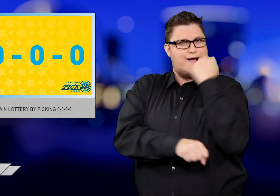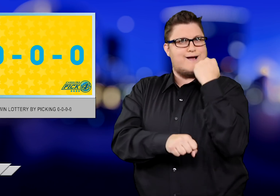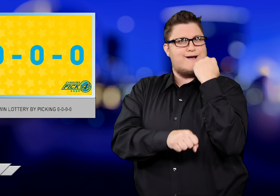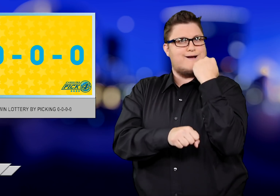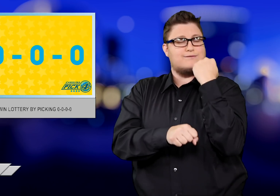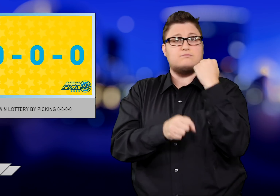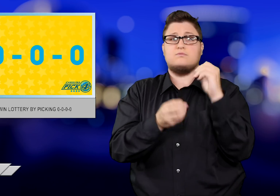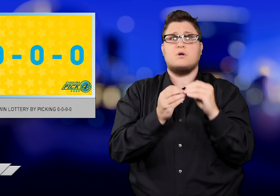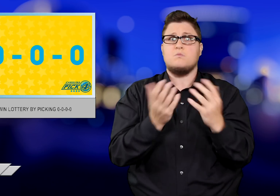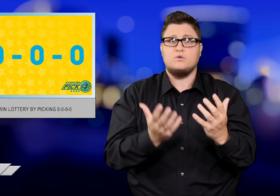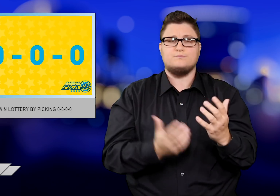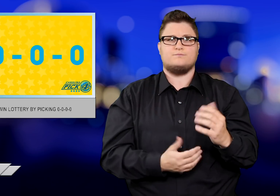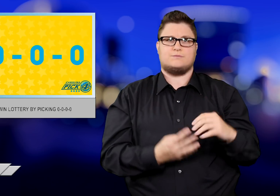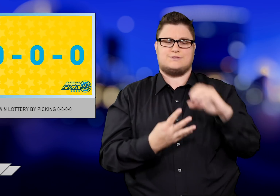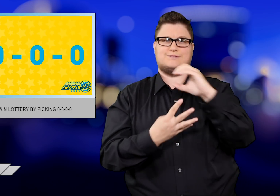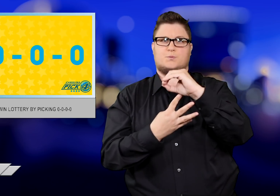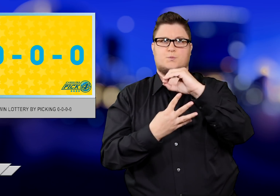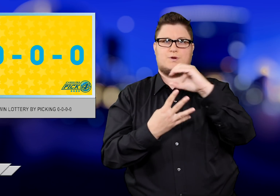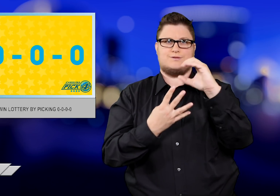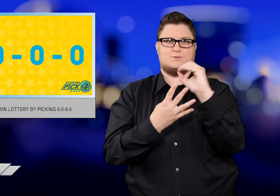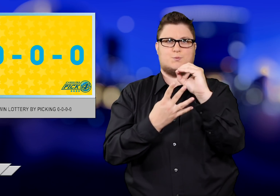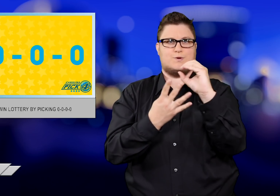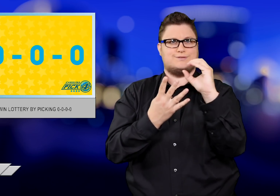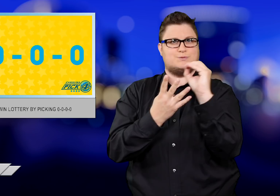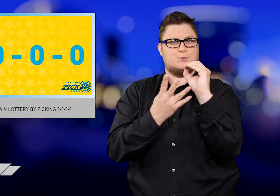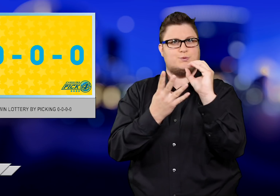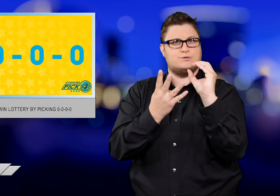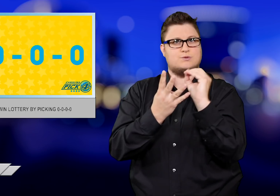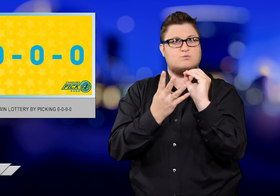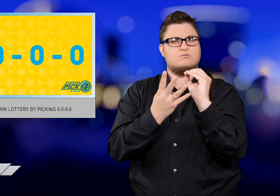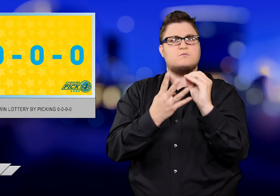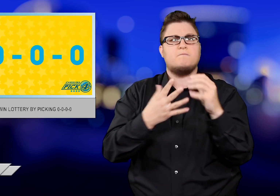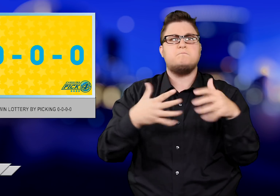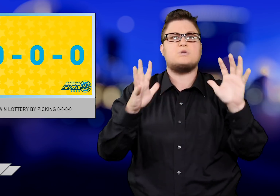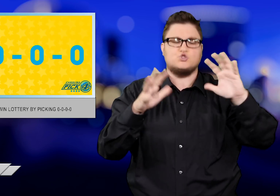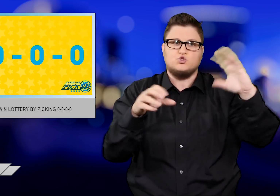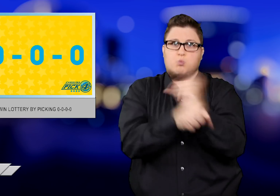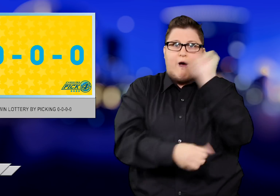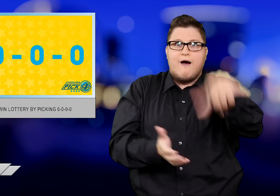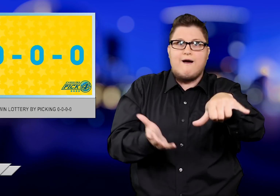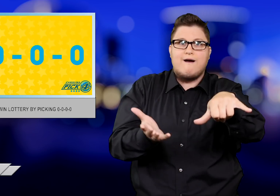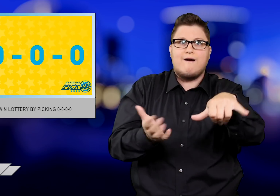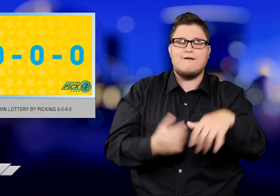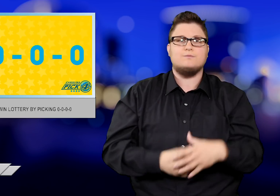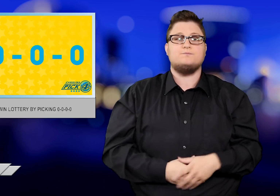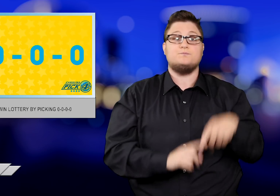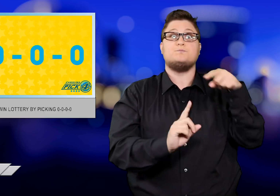$7.8 million jackpot. And the winning numbers were 0,0,0,0.